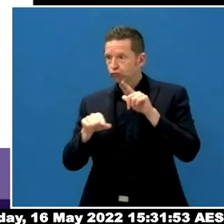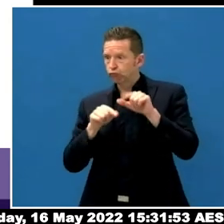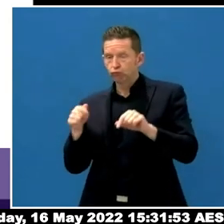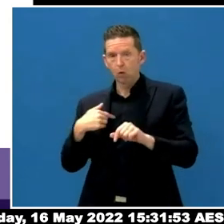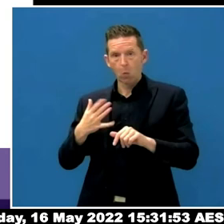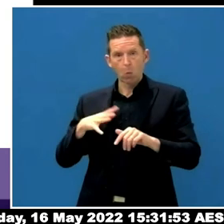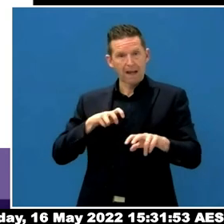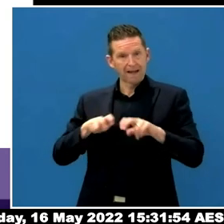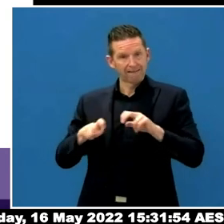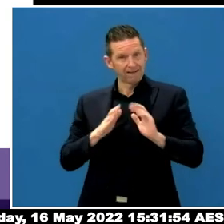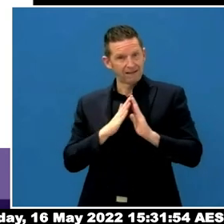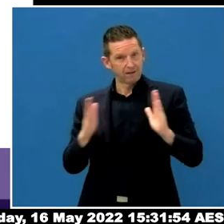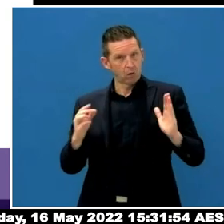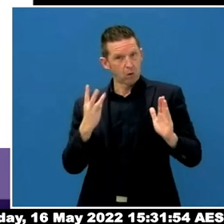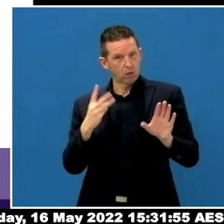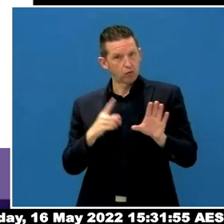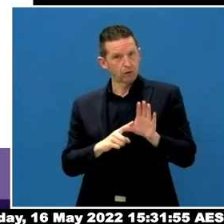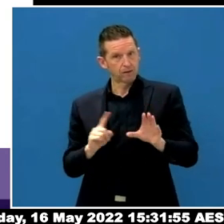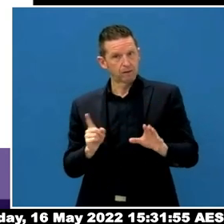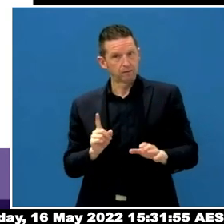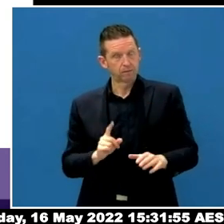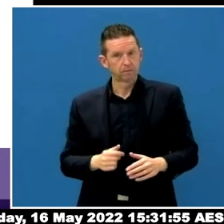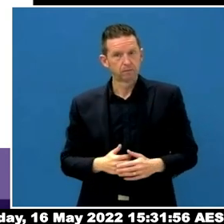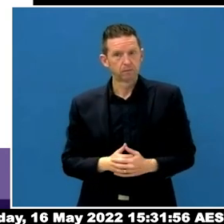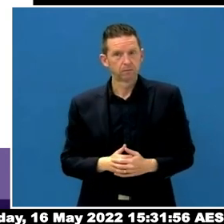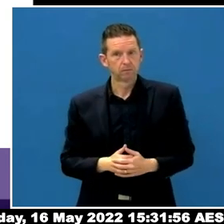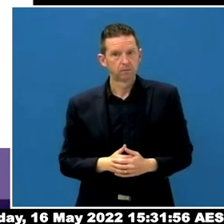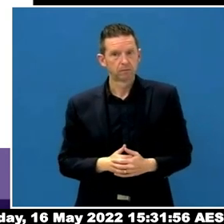Yeah, I would probably pick it, because he would have no idea.